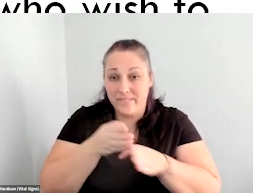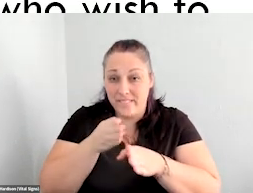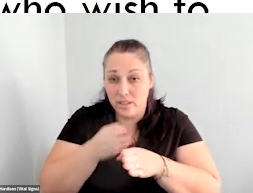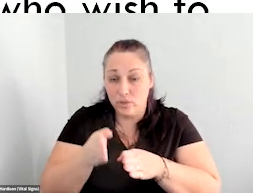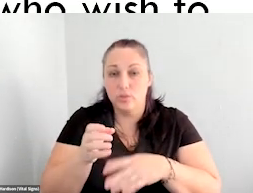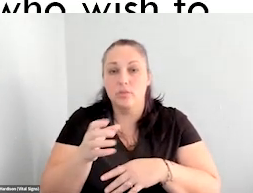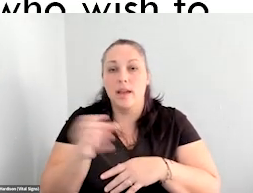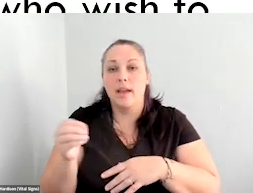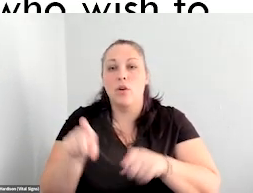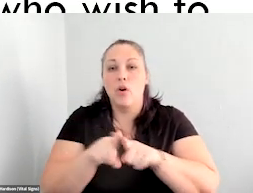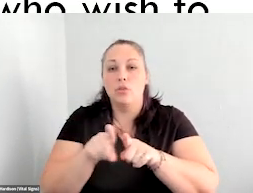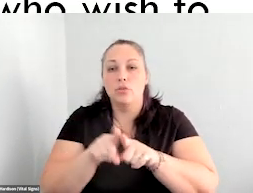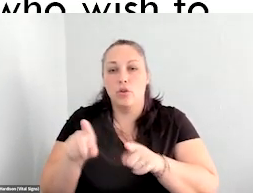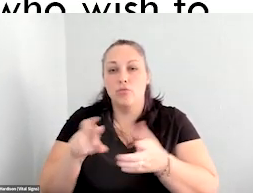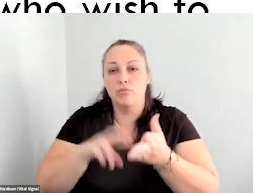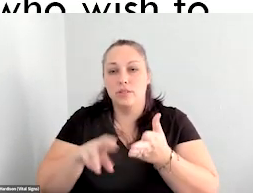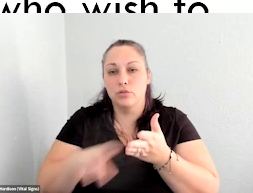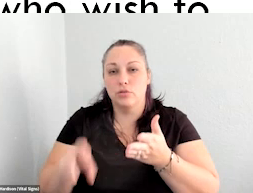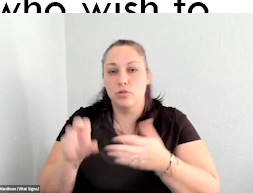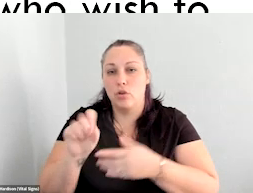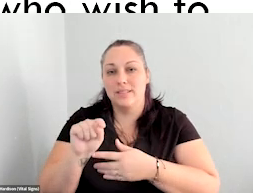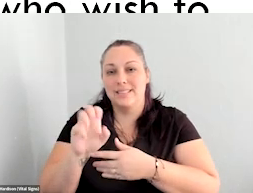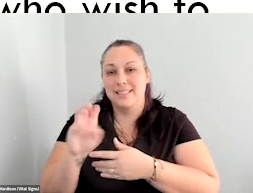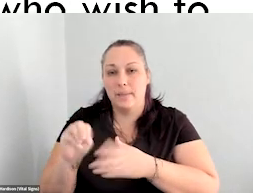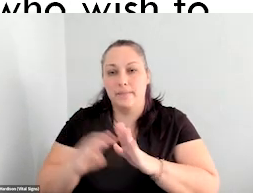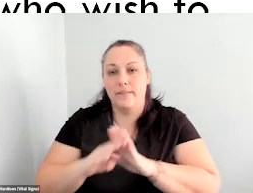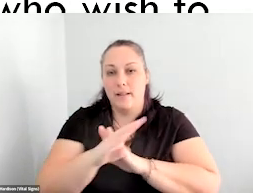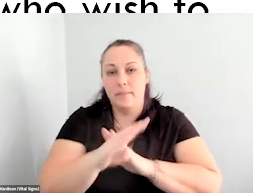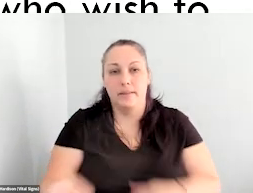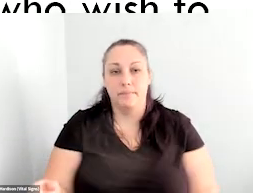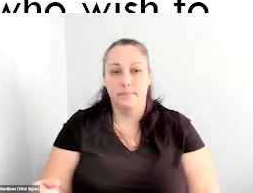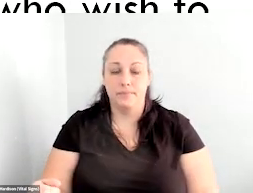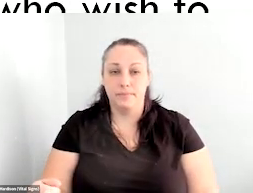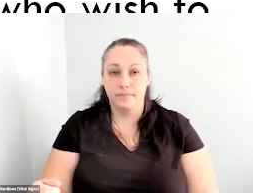To further EDU's Core Research, we have a Building Capacity in STEM Education Research,